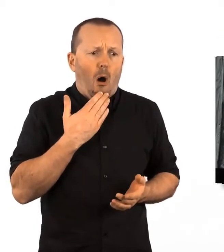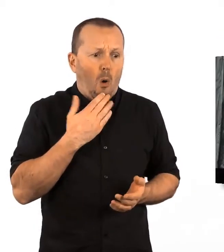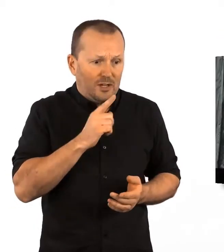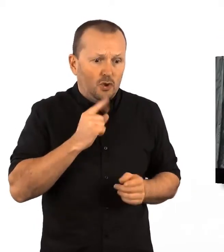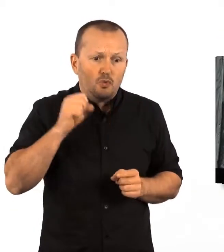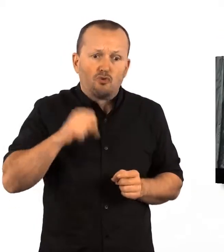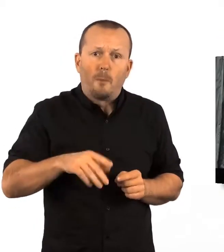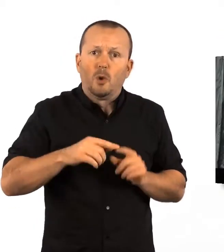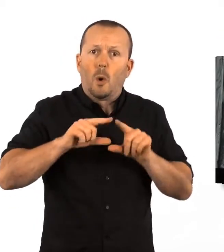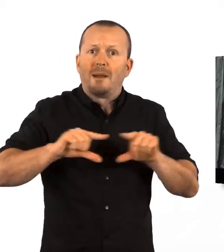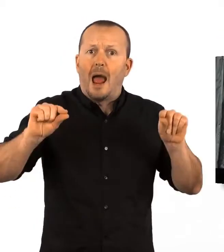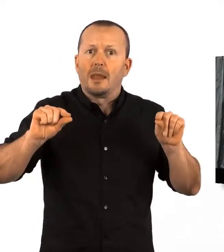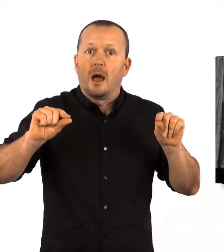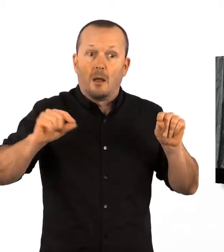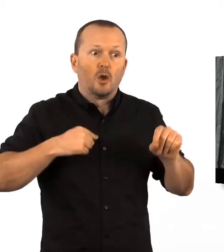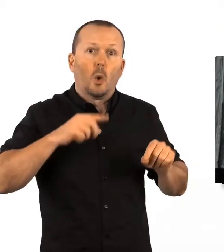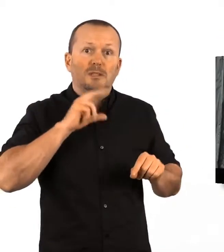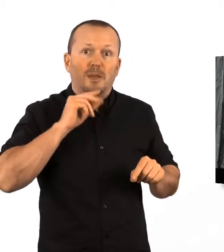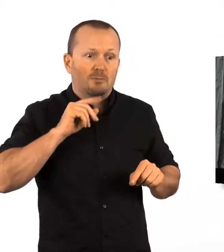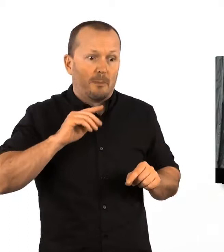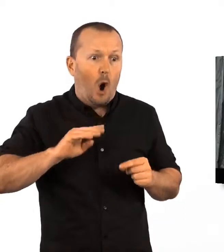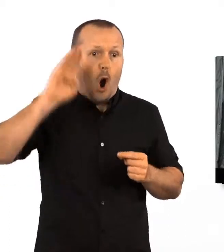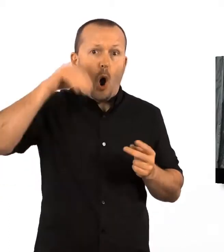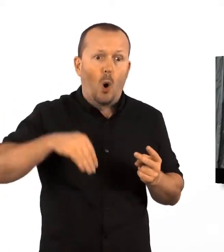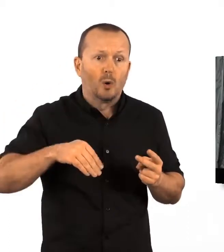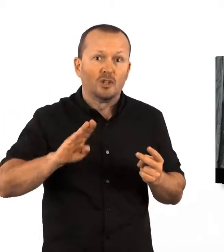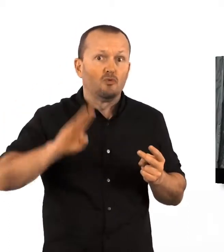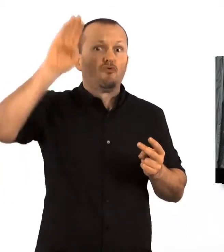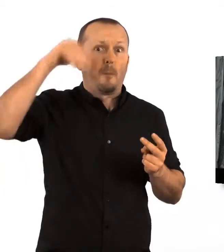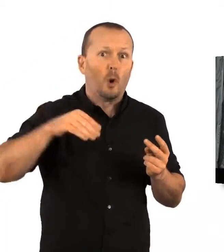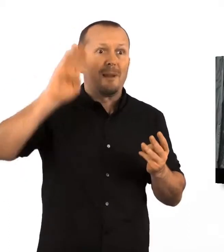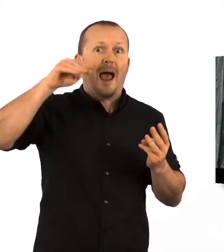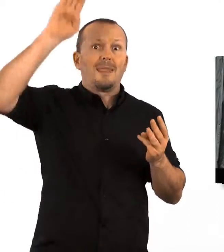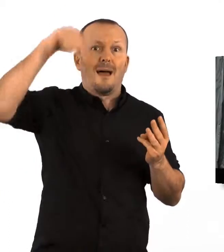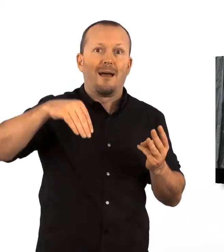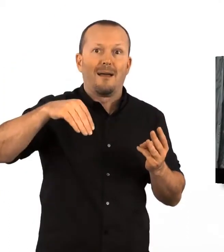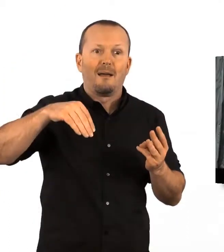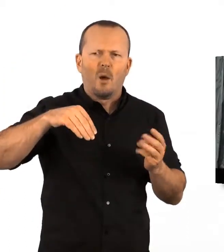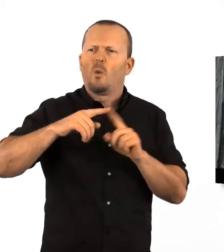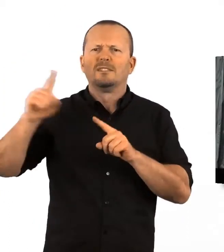did you drop your banana? Oh dear.” And you’ve got more of this slower rate and